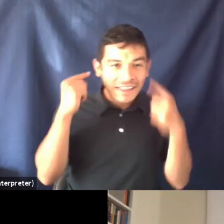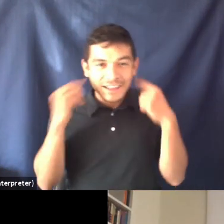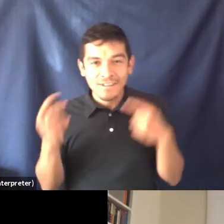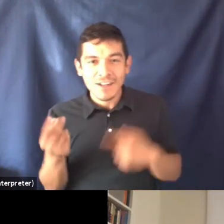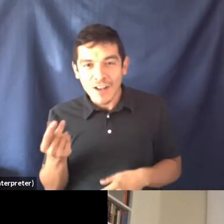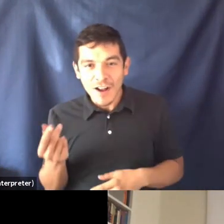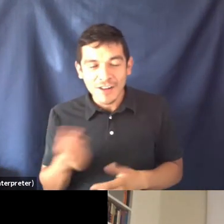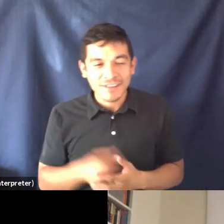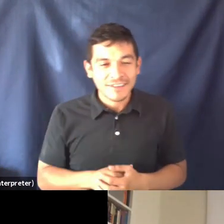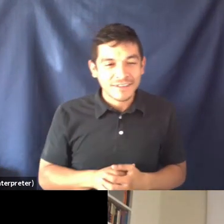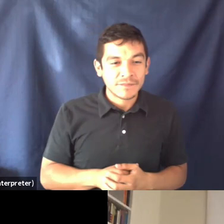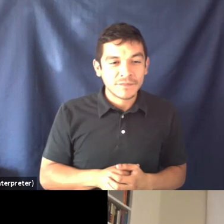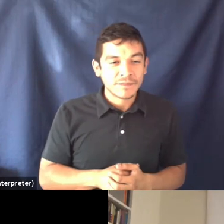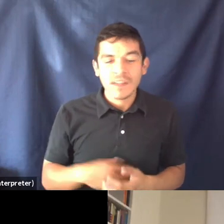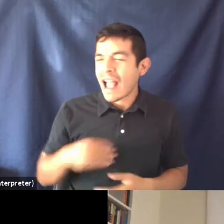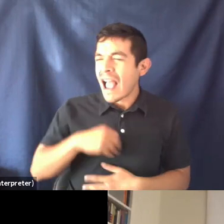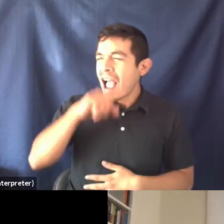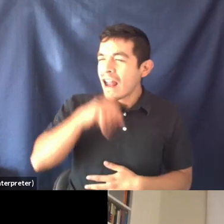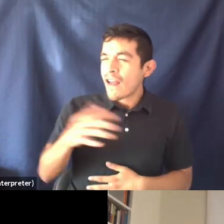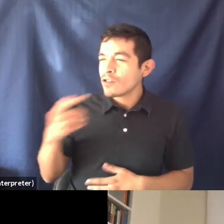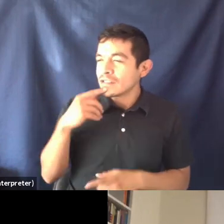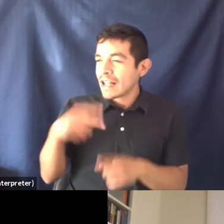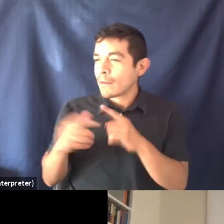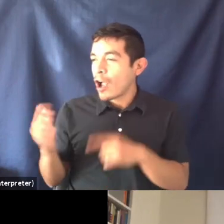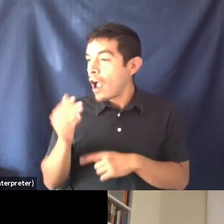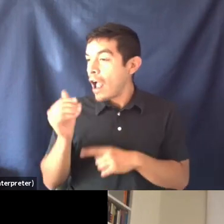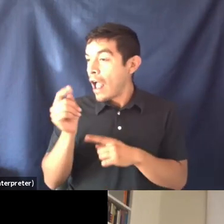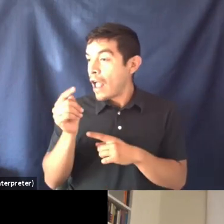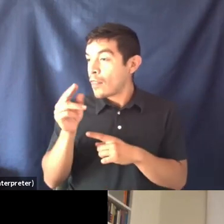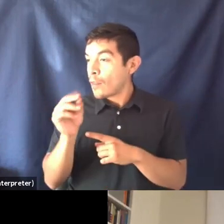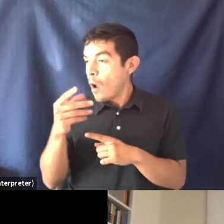And I love what you said about our anthropomorphic take on,